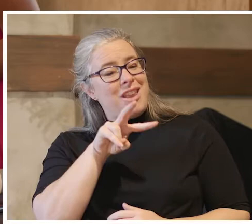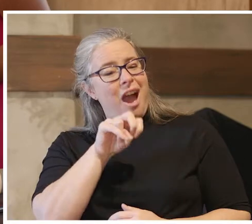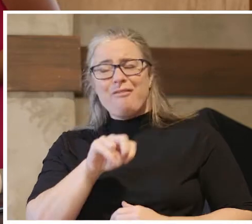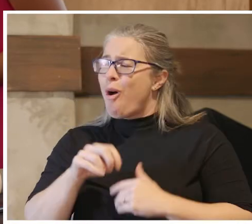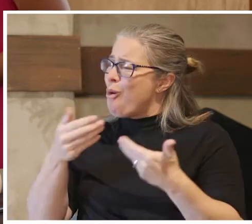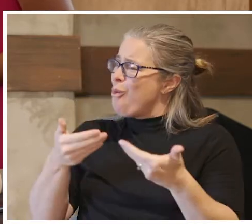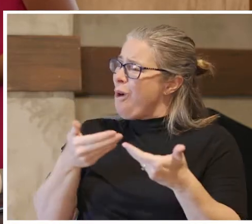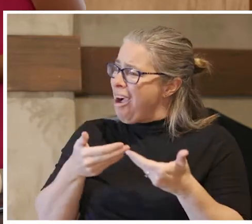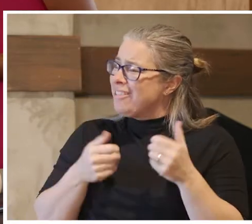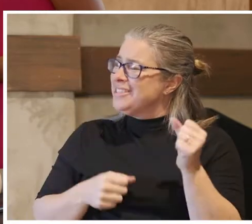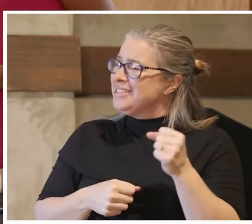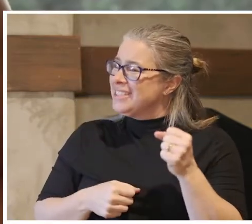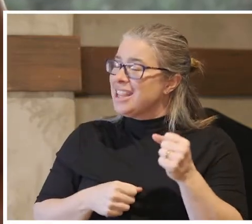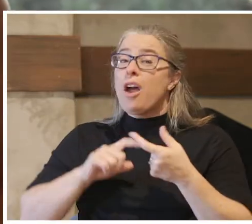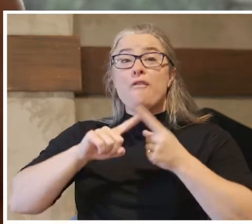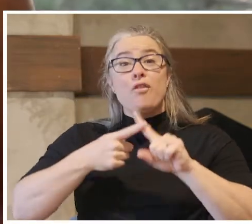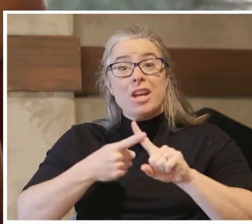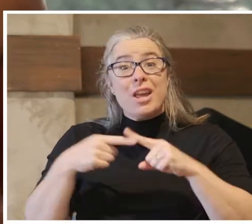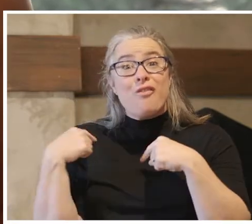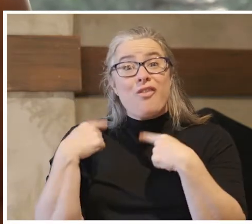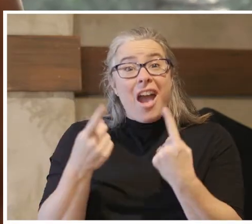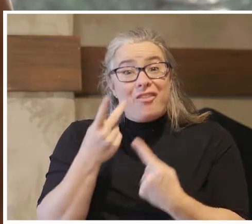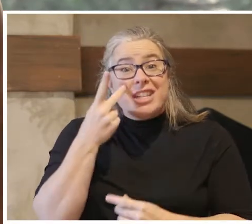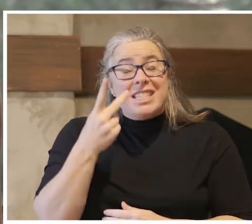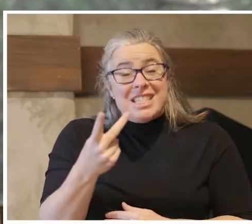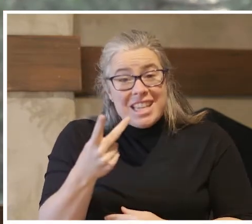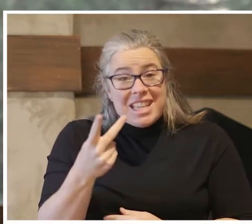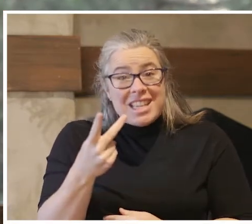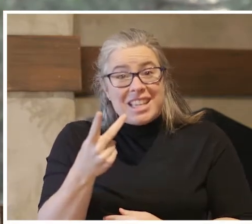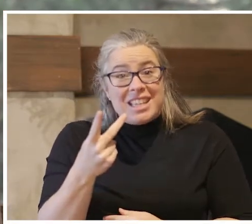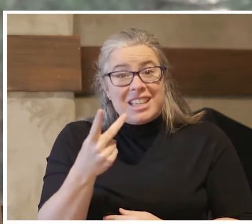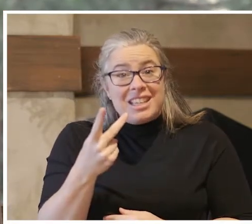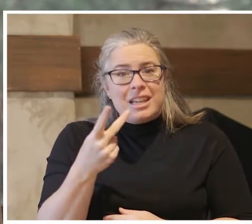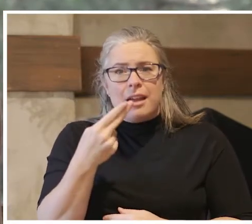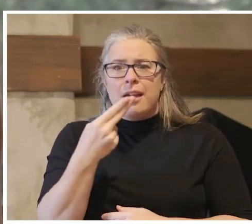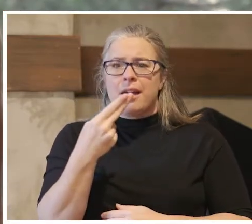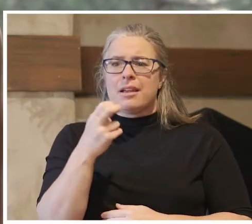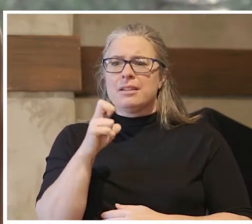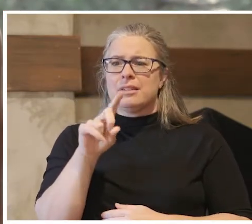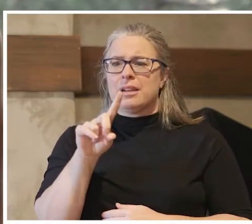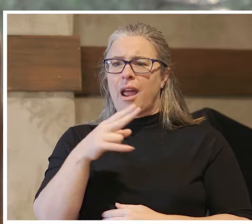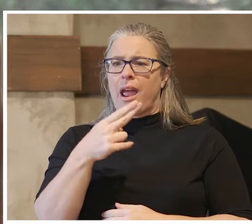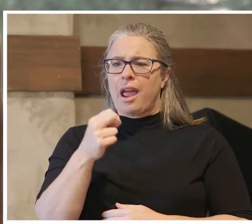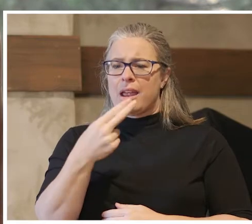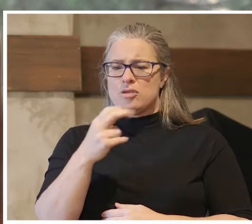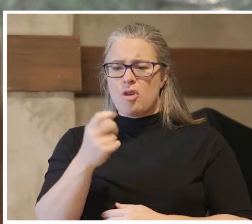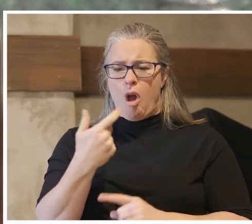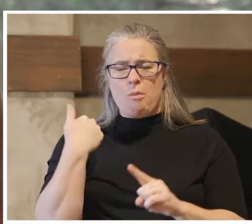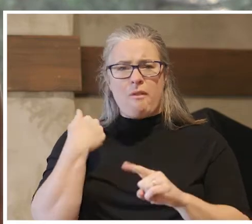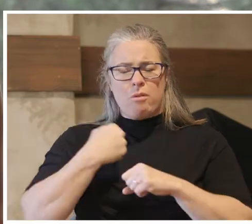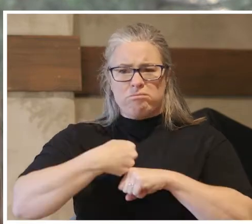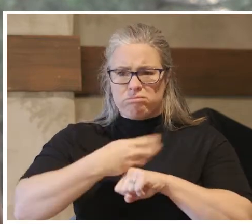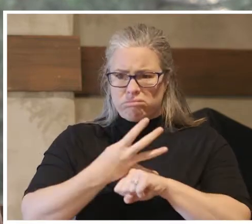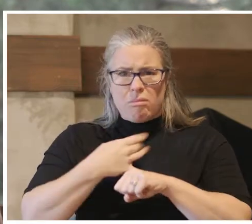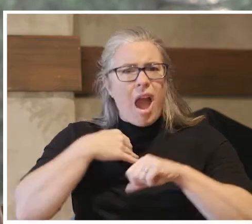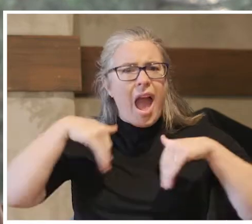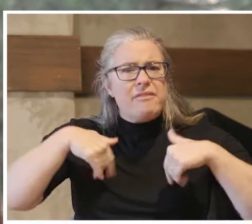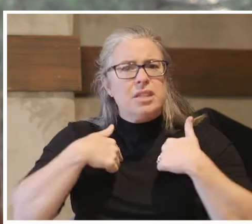You're welcome! Friends, have you ever seen a hedgehog before? I know I haven't,